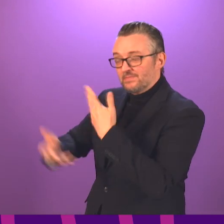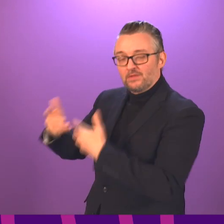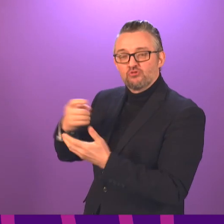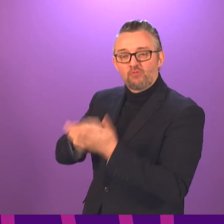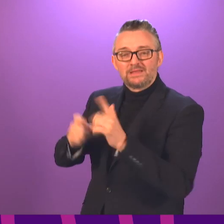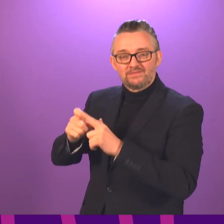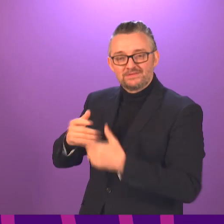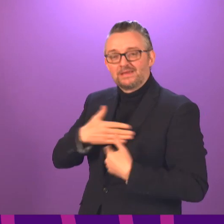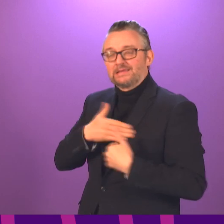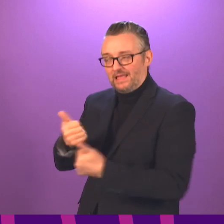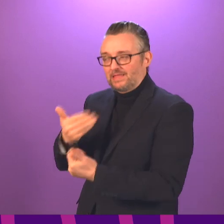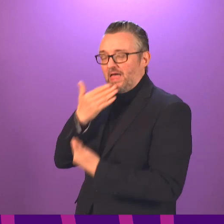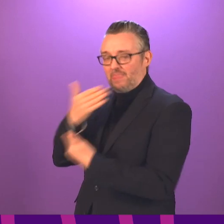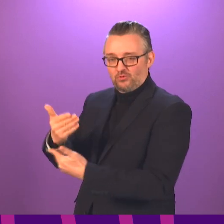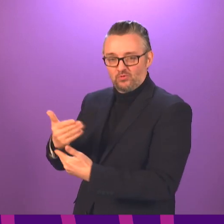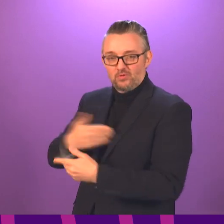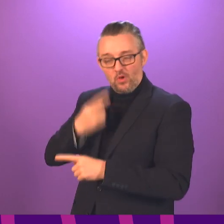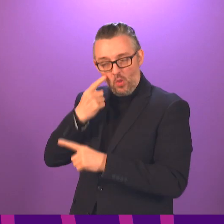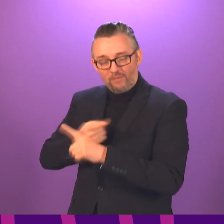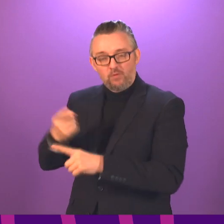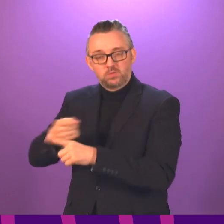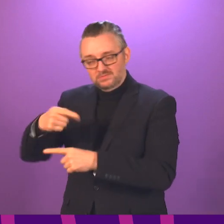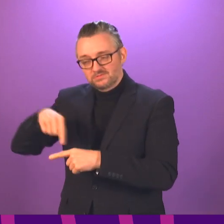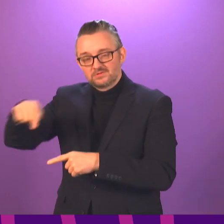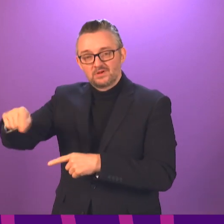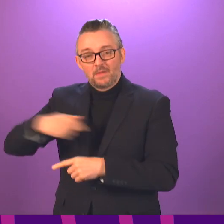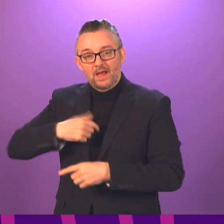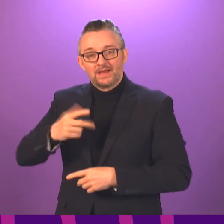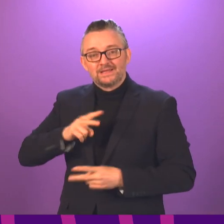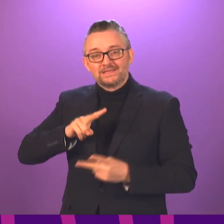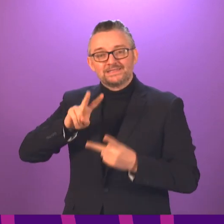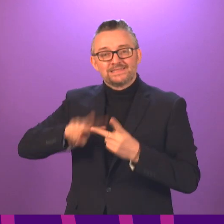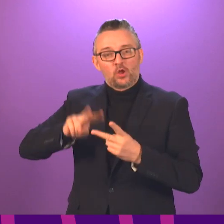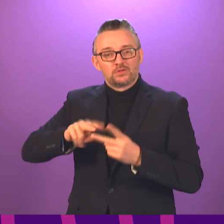and I look forward to welcoming in a matter of weeks the second Conservative leader—perhaps